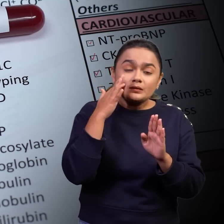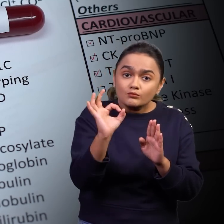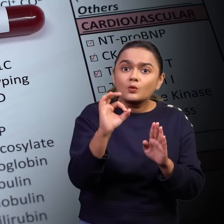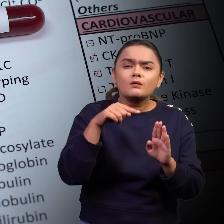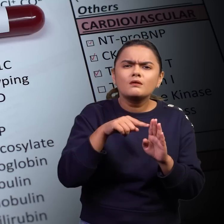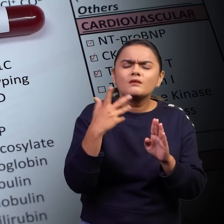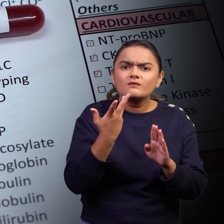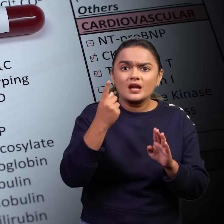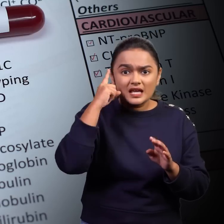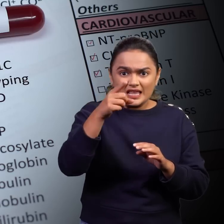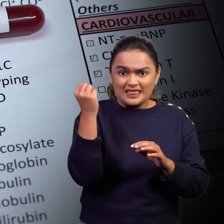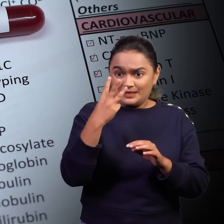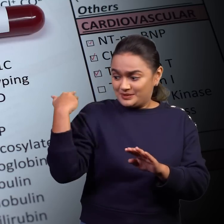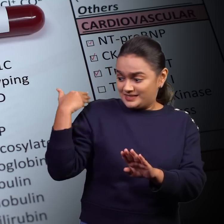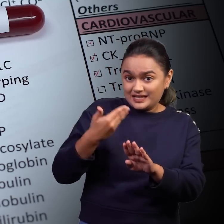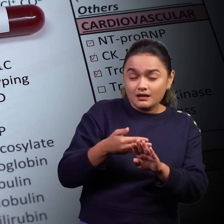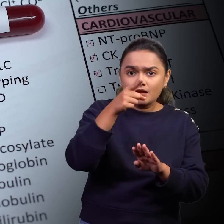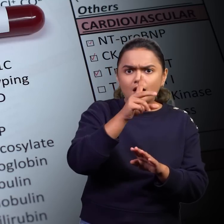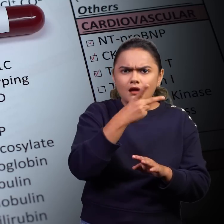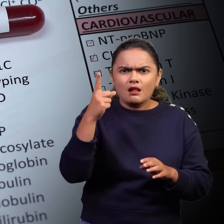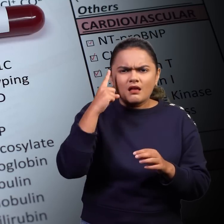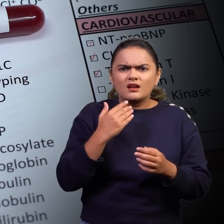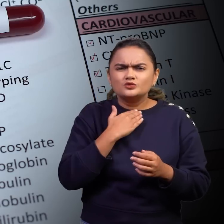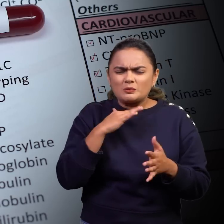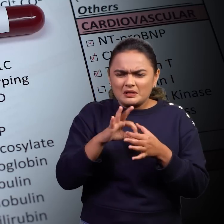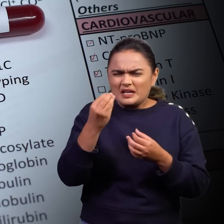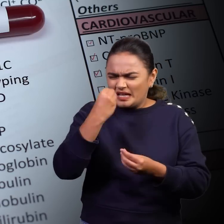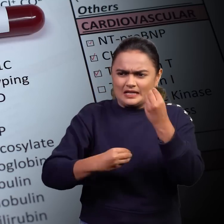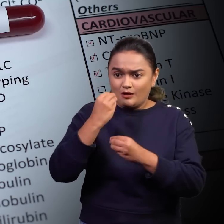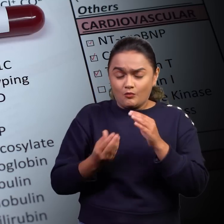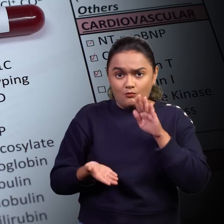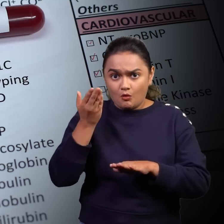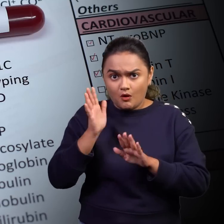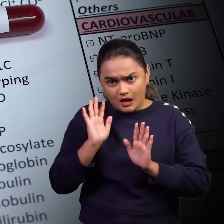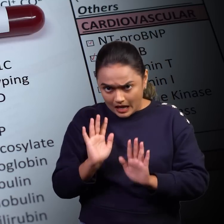This reveals that after consuming a large amount of sugar 3 months ago,